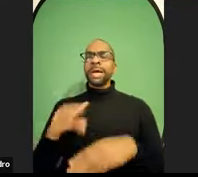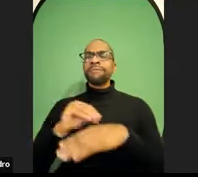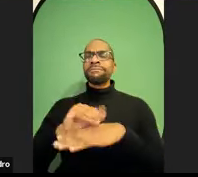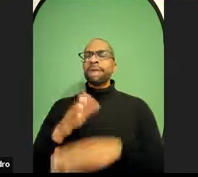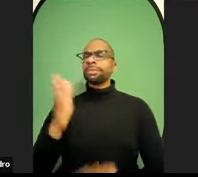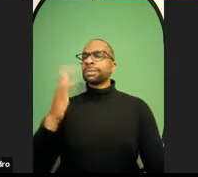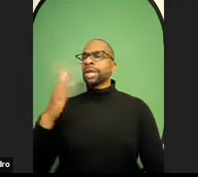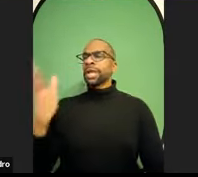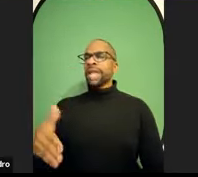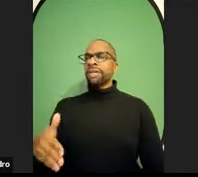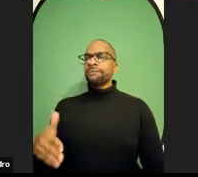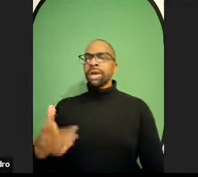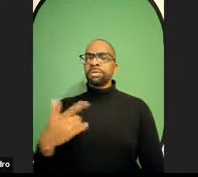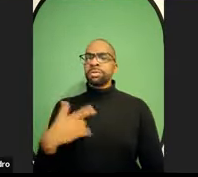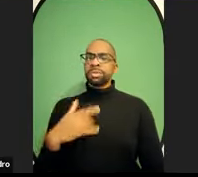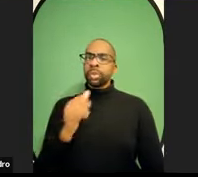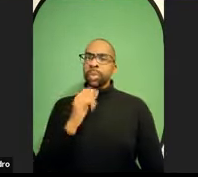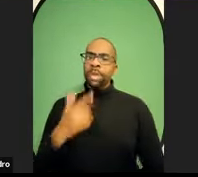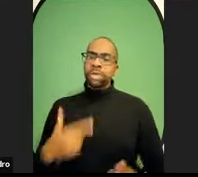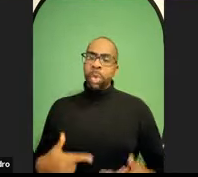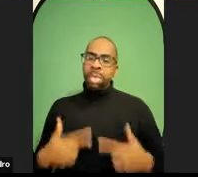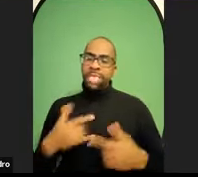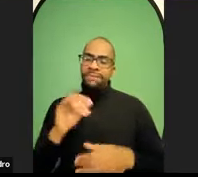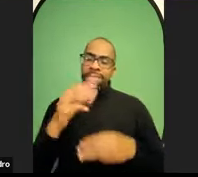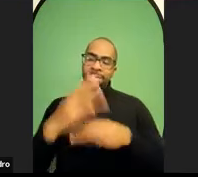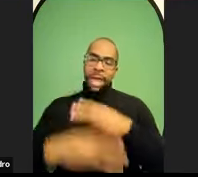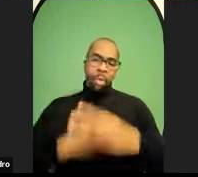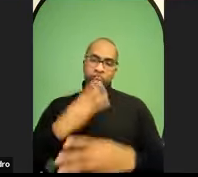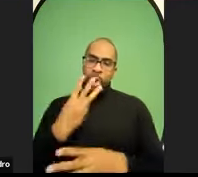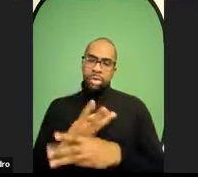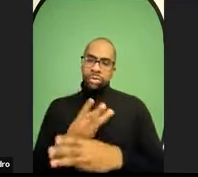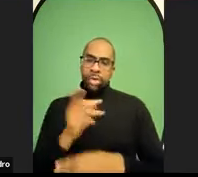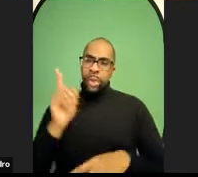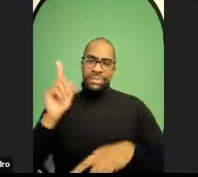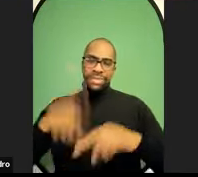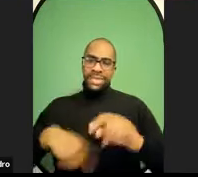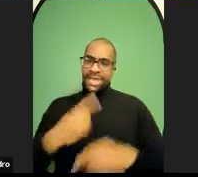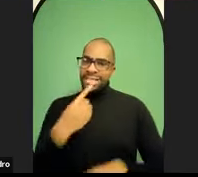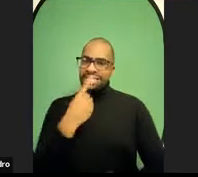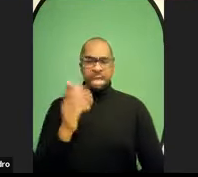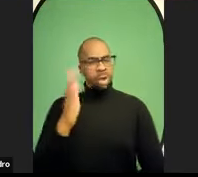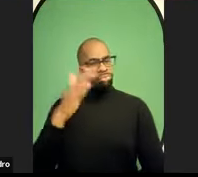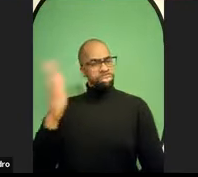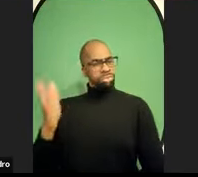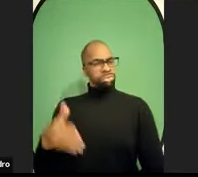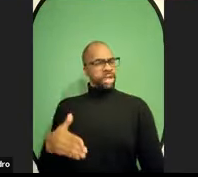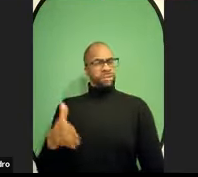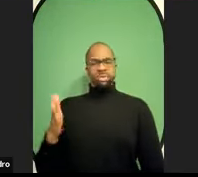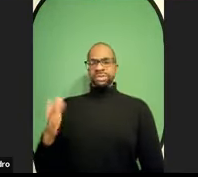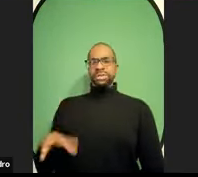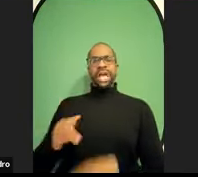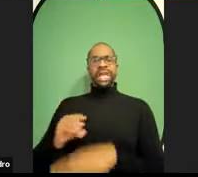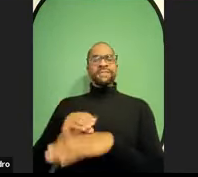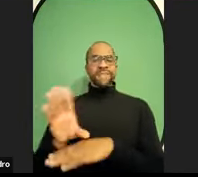there's So, they're just be